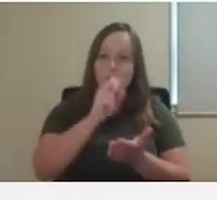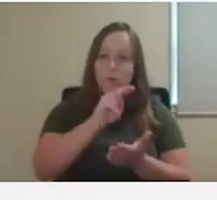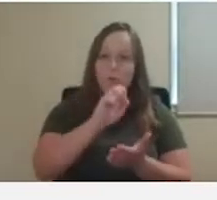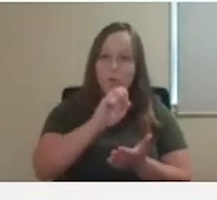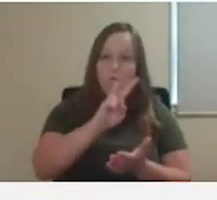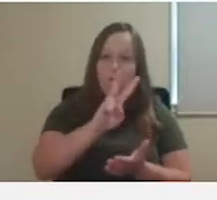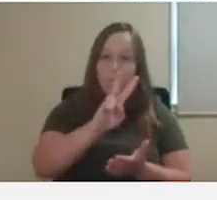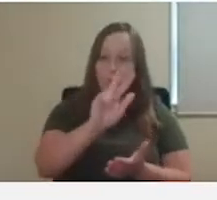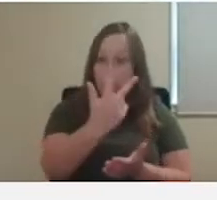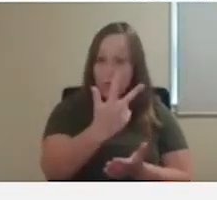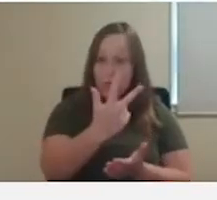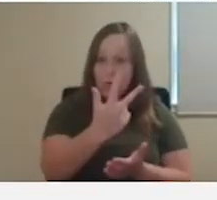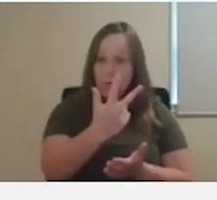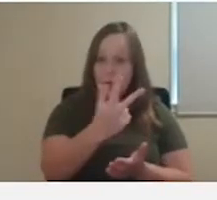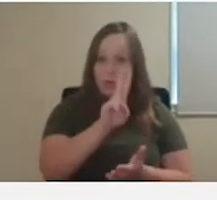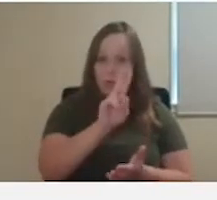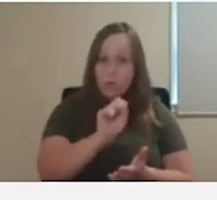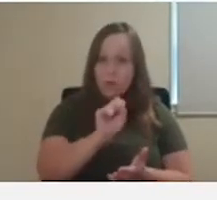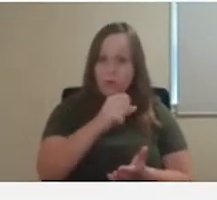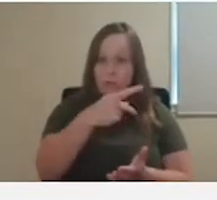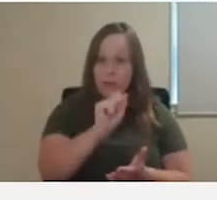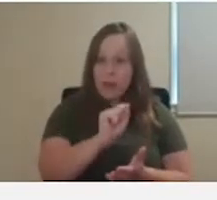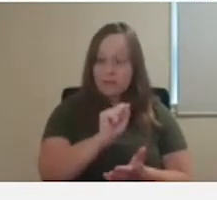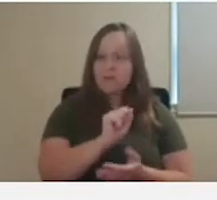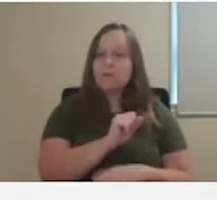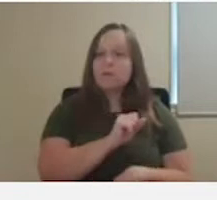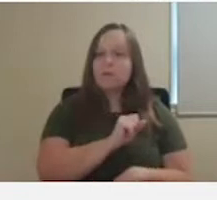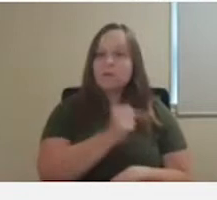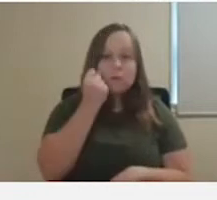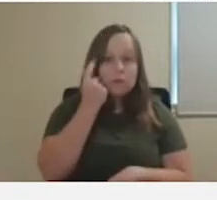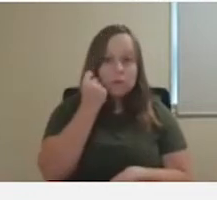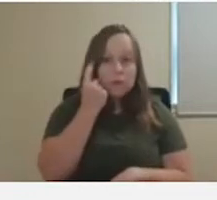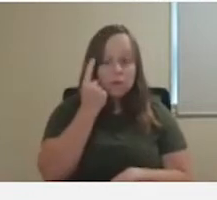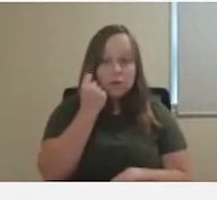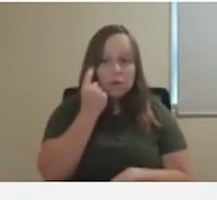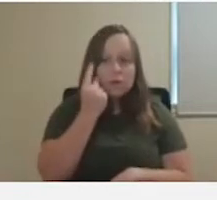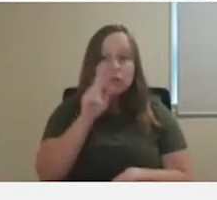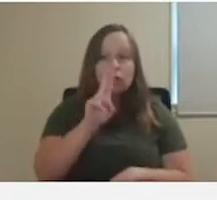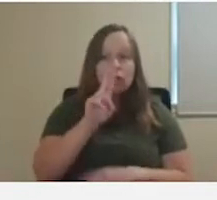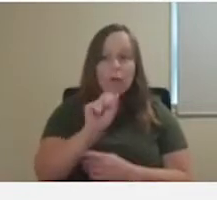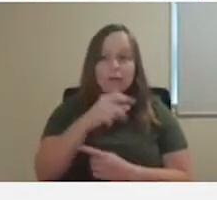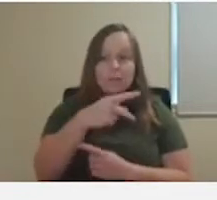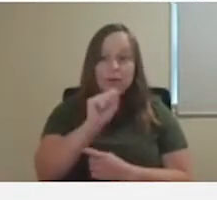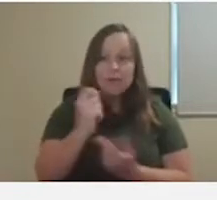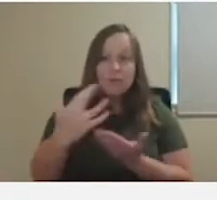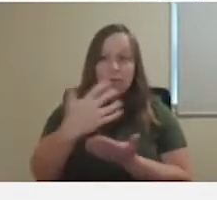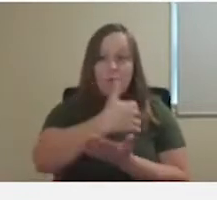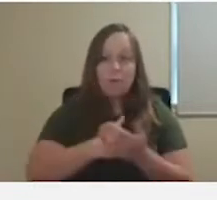which basically means to be mindful of the USPS collection times.